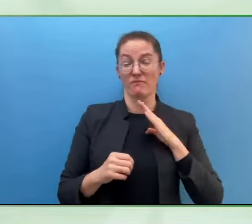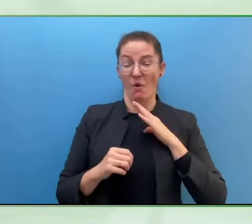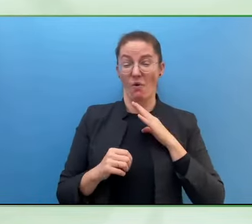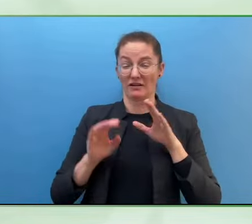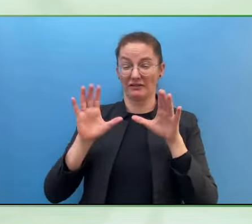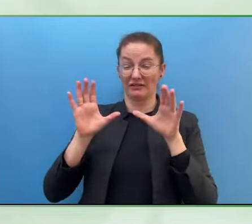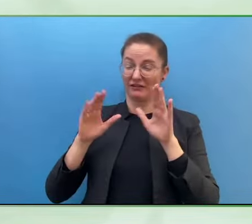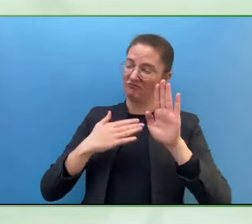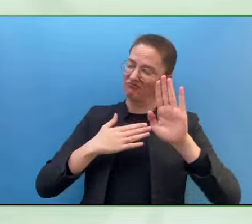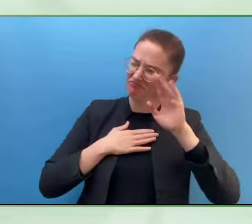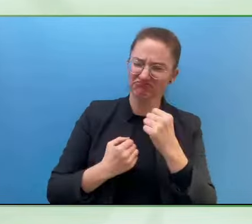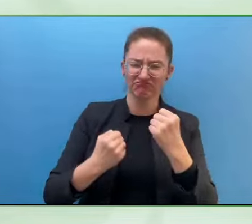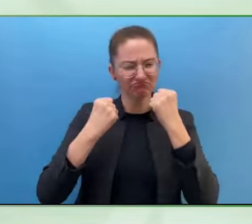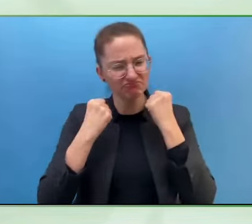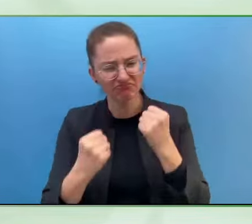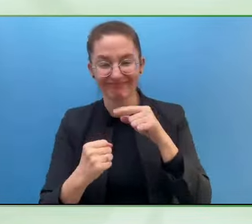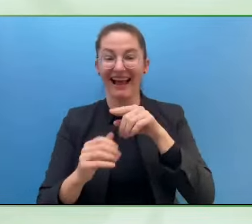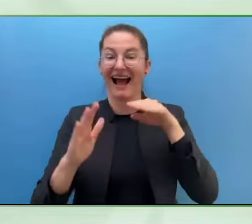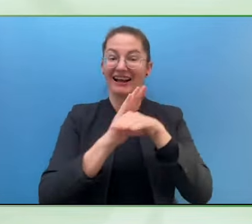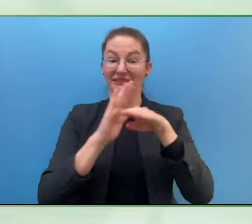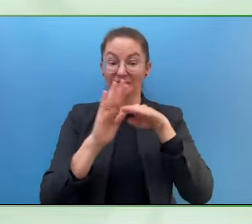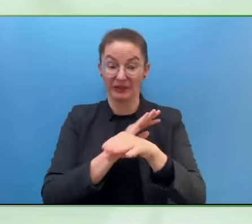Does it trigger up? Yes.